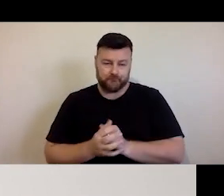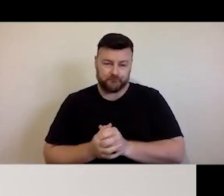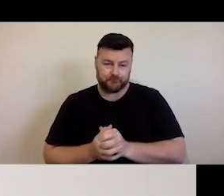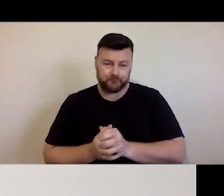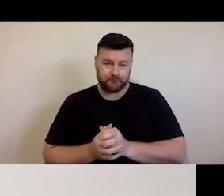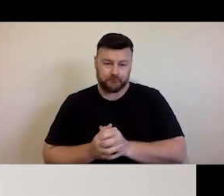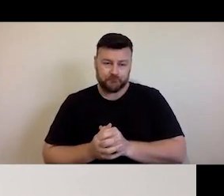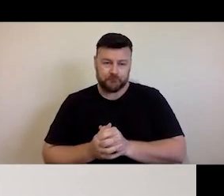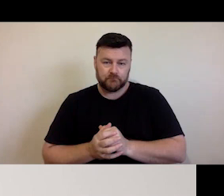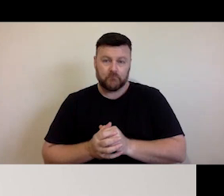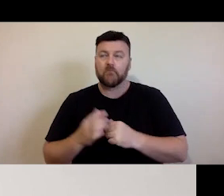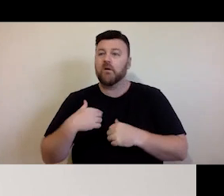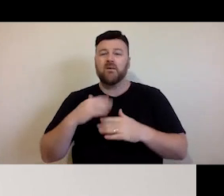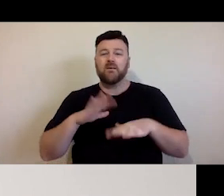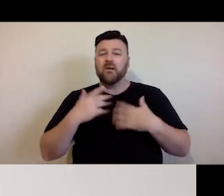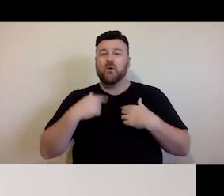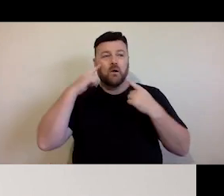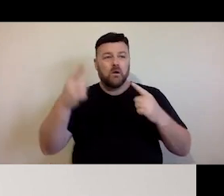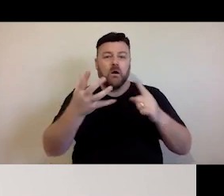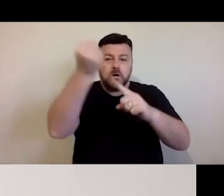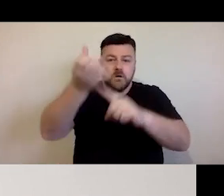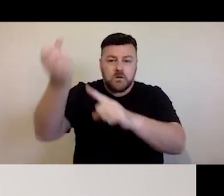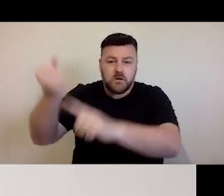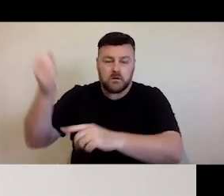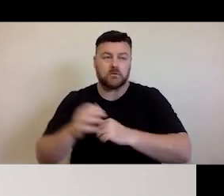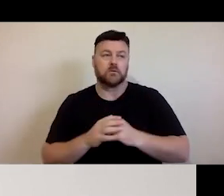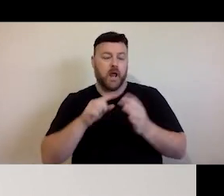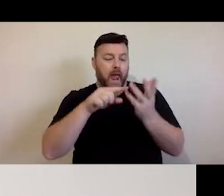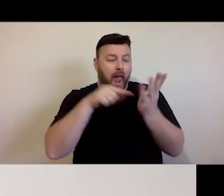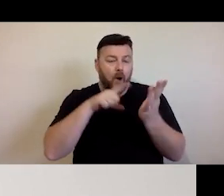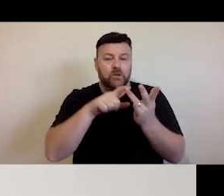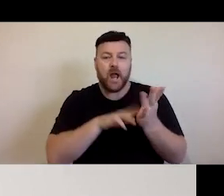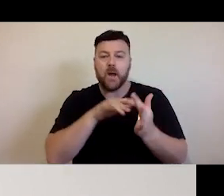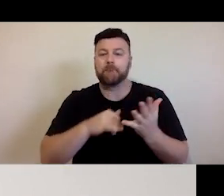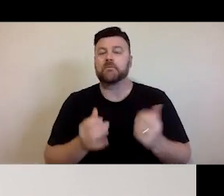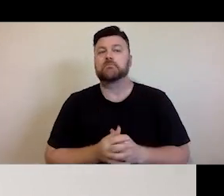outcomes and achievements, we will need to work within current existing